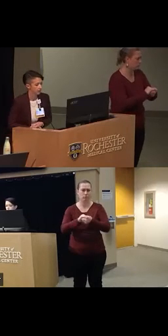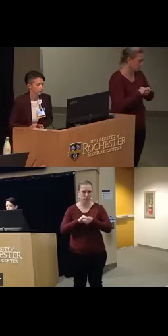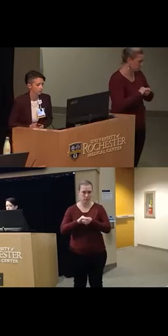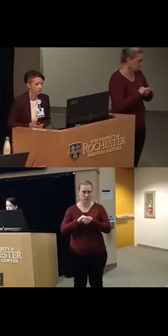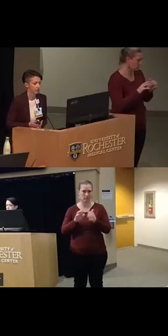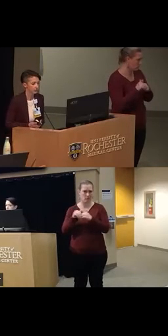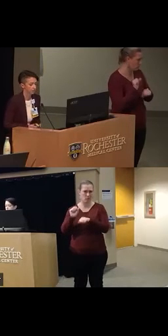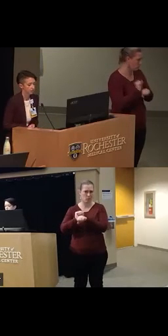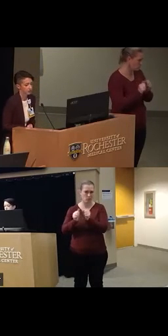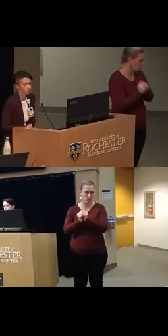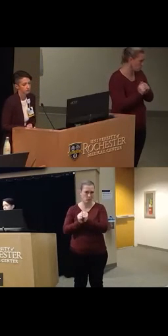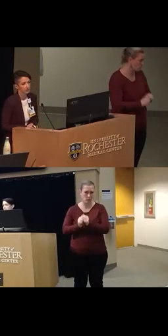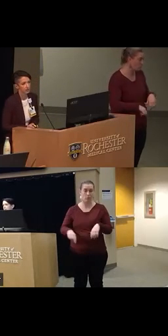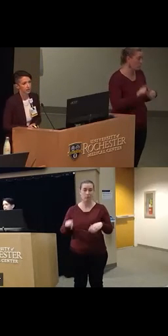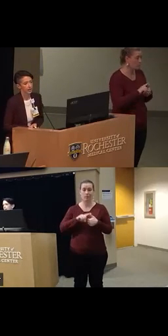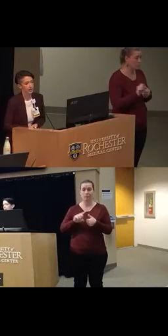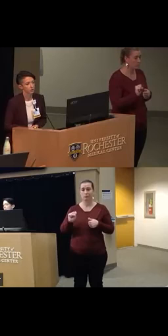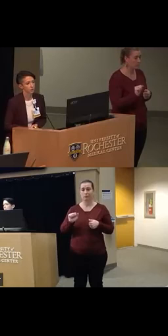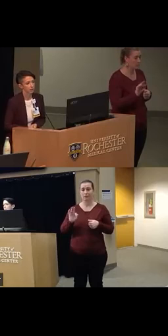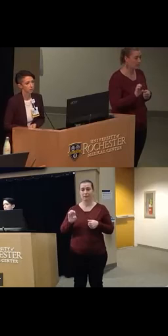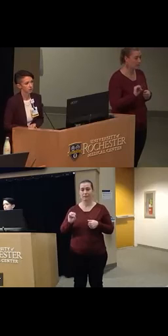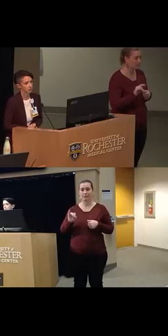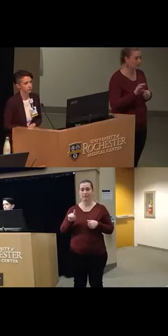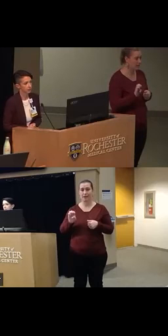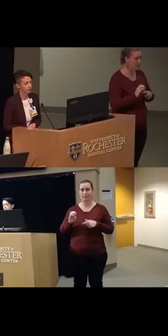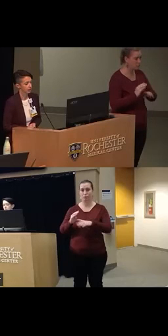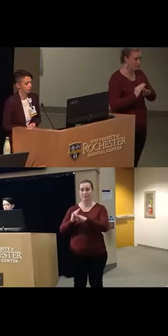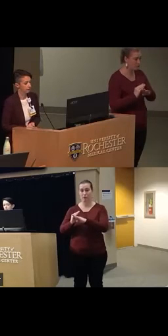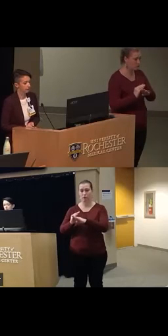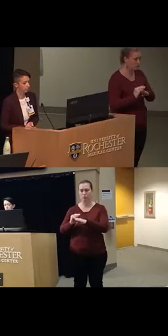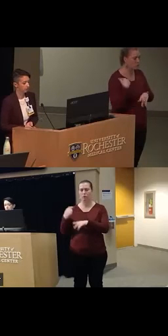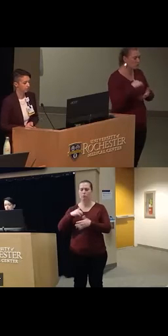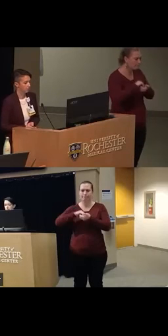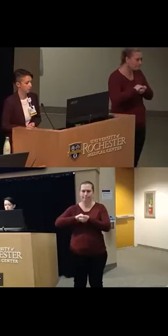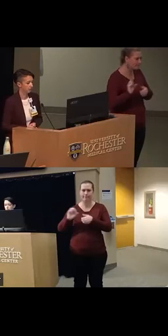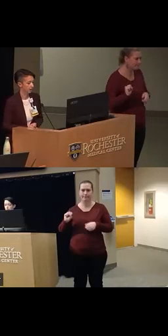the first is with safeside prevention and we're working with safeside to develop a framework for